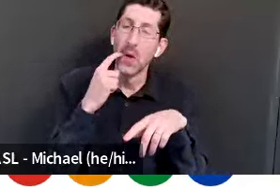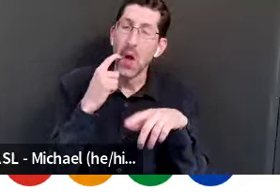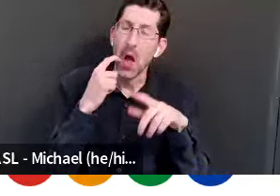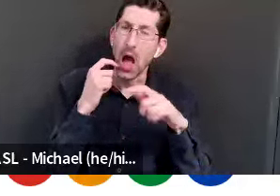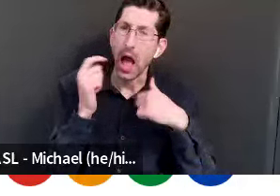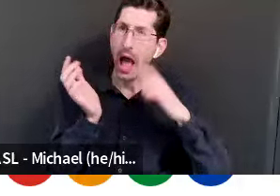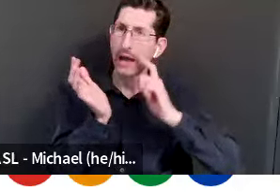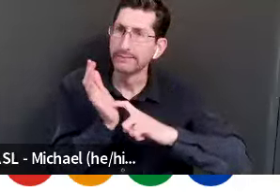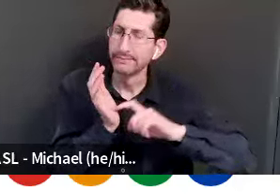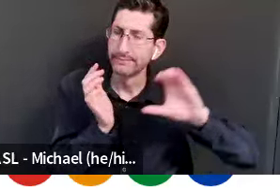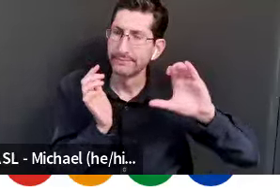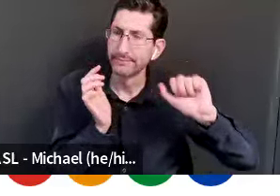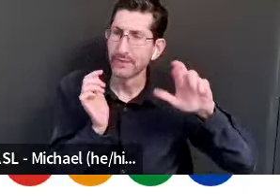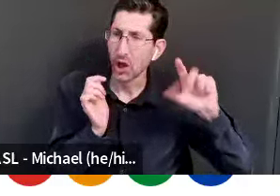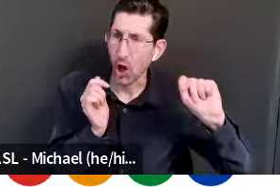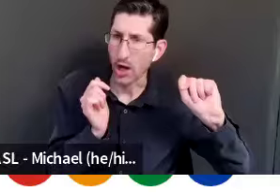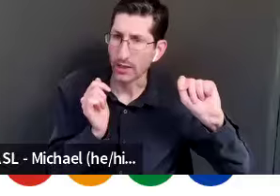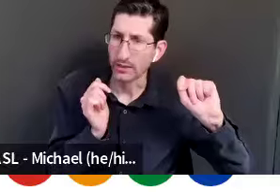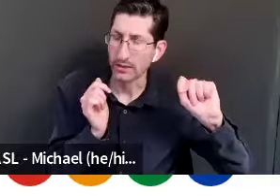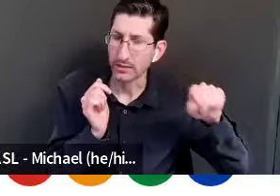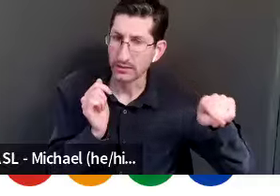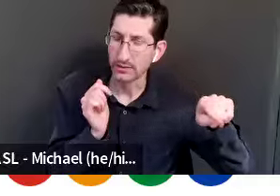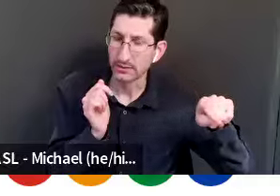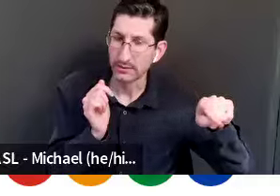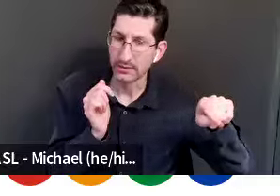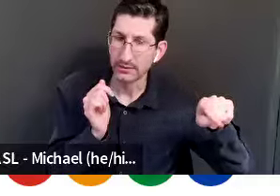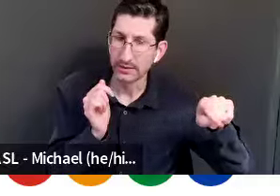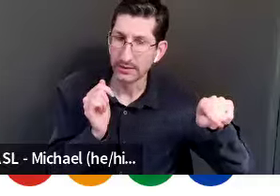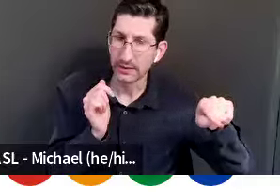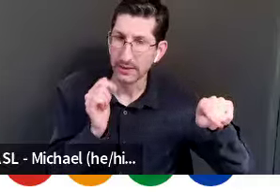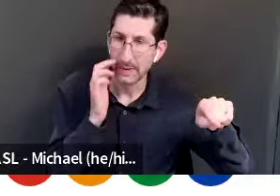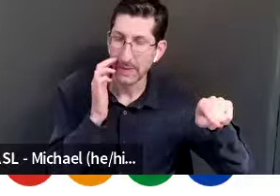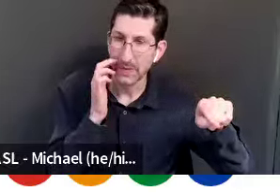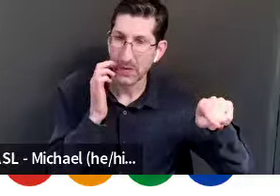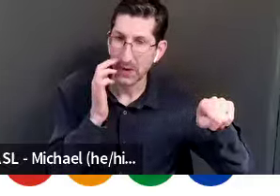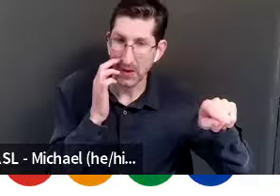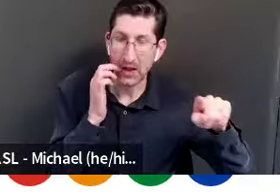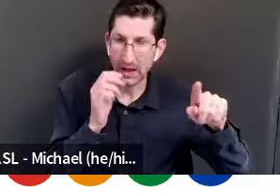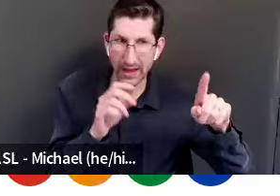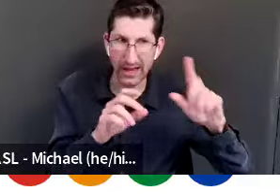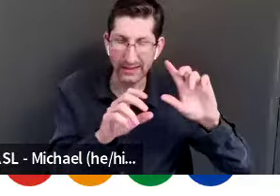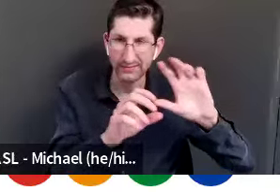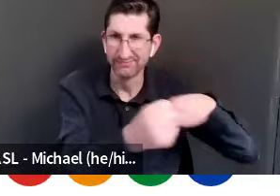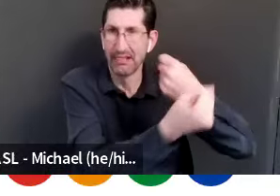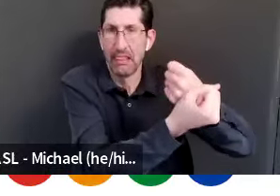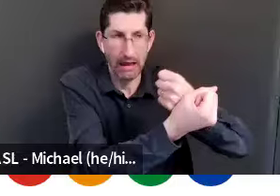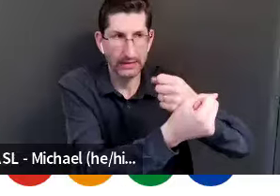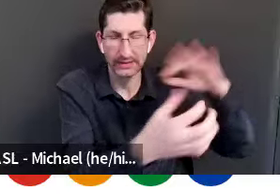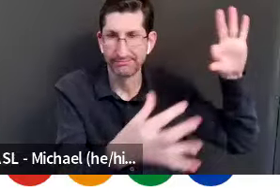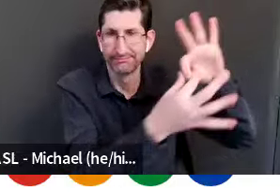USE. THERE HAVE BEEN CARTS ATTACHED TO